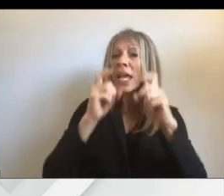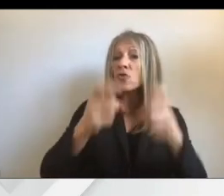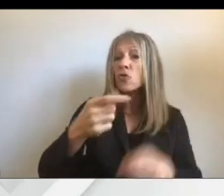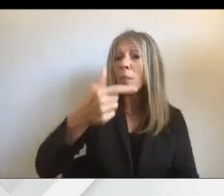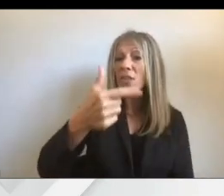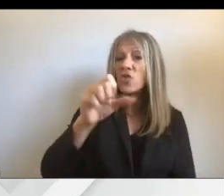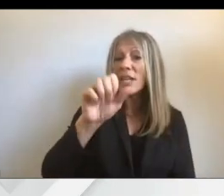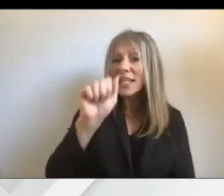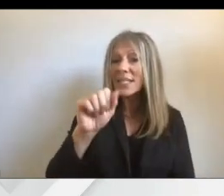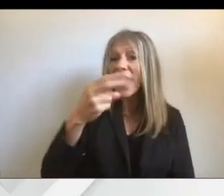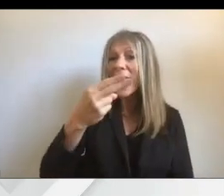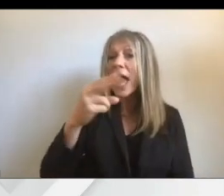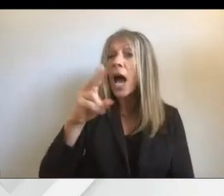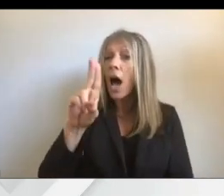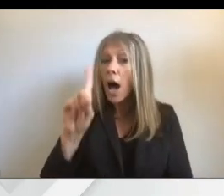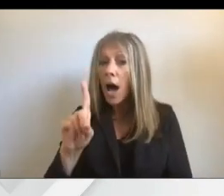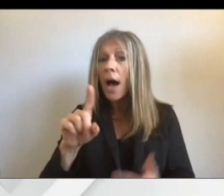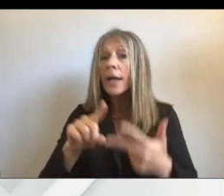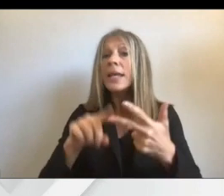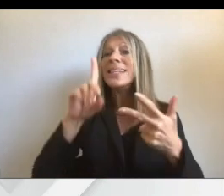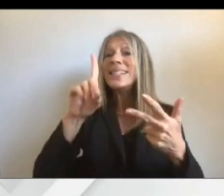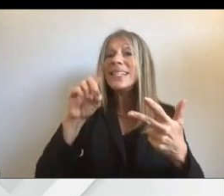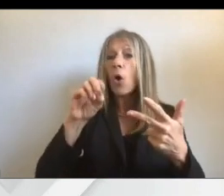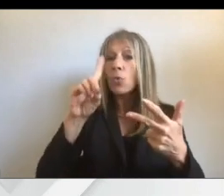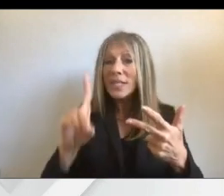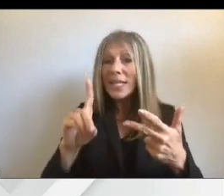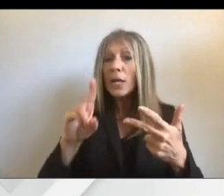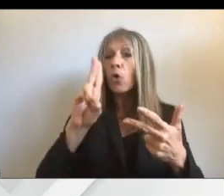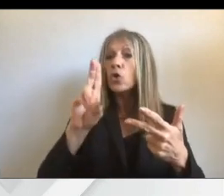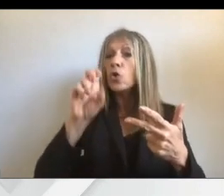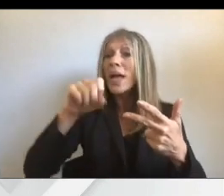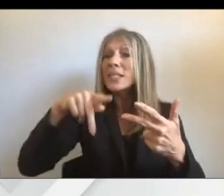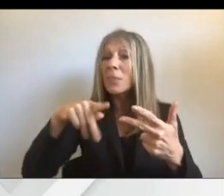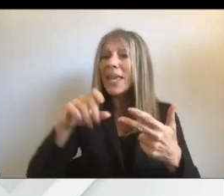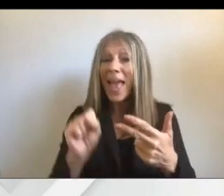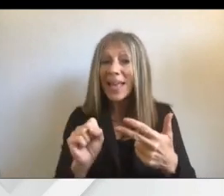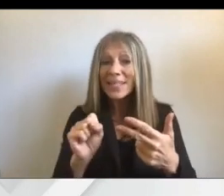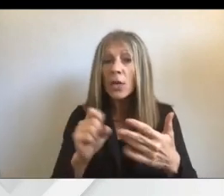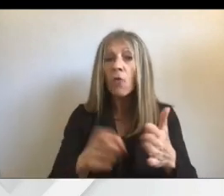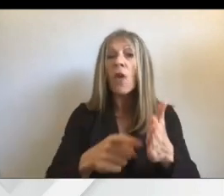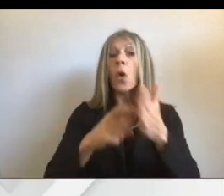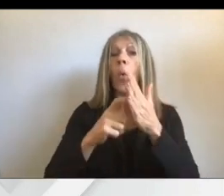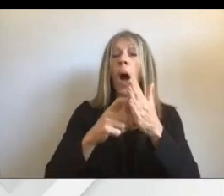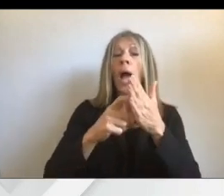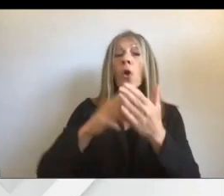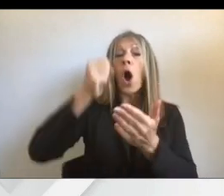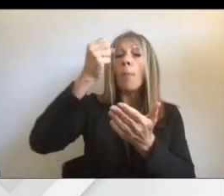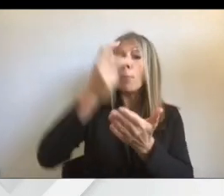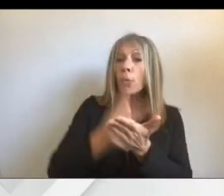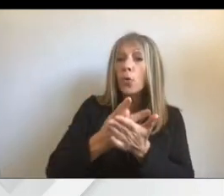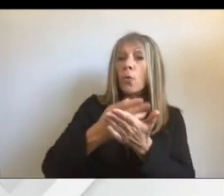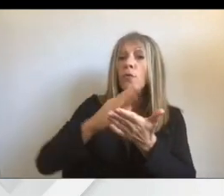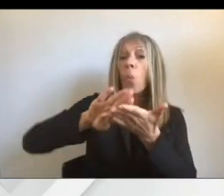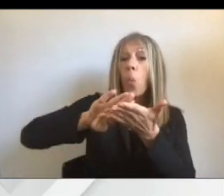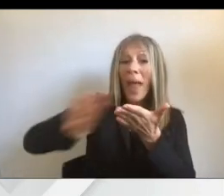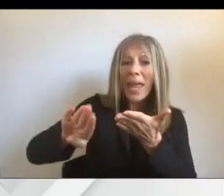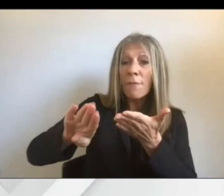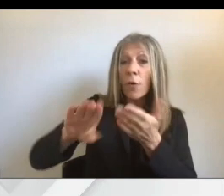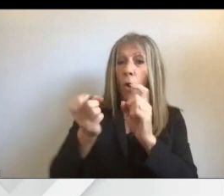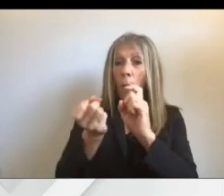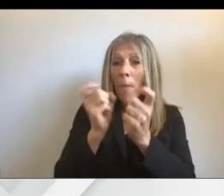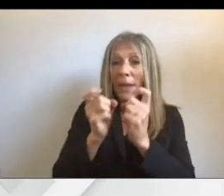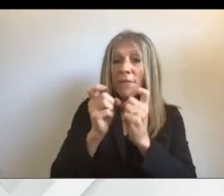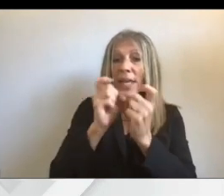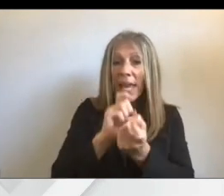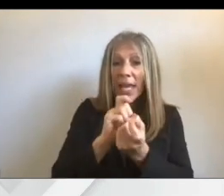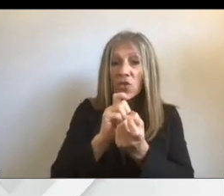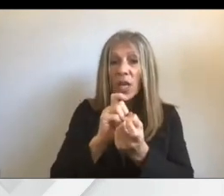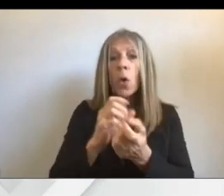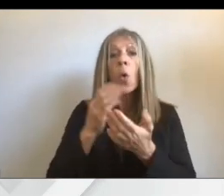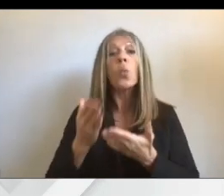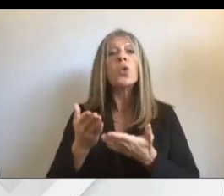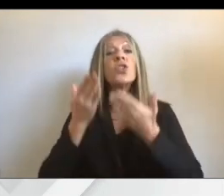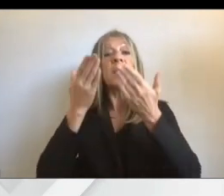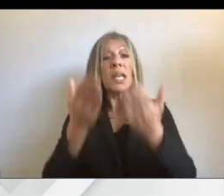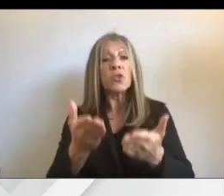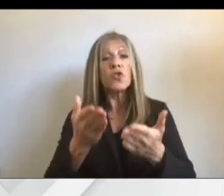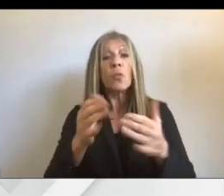GSA, HUD, DOD, or USPS require an approved waiver or modification, which is issued by the standard